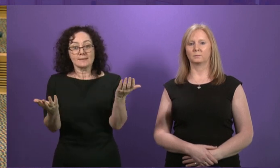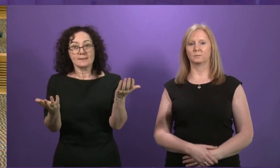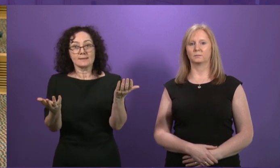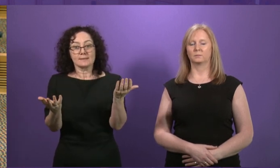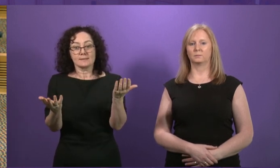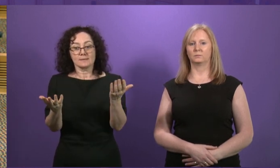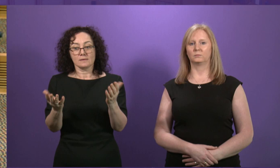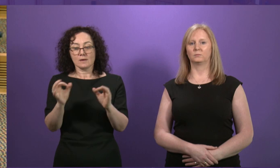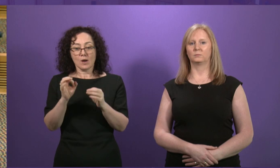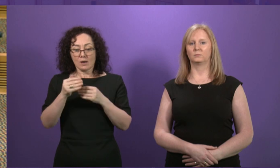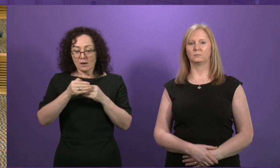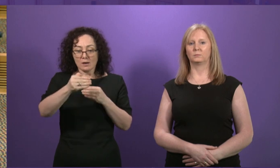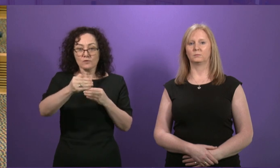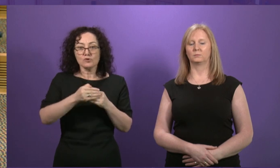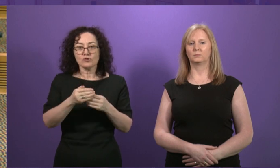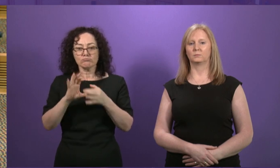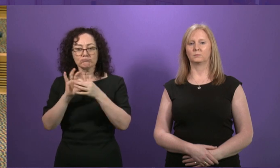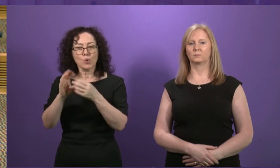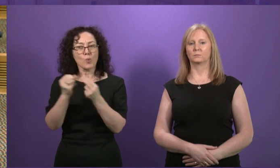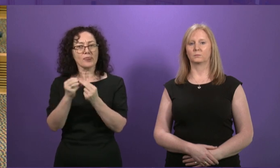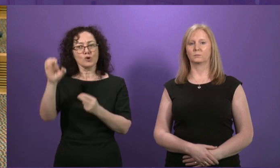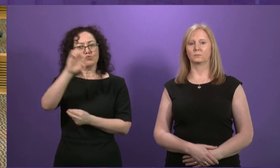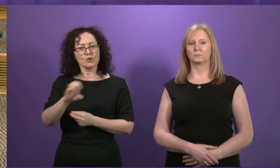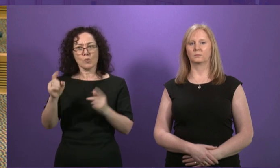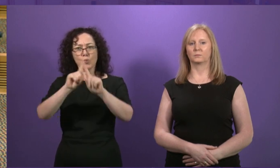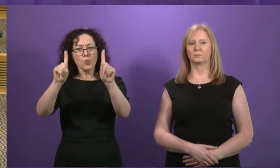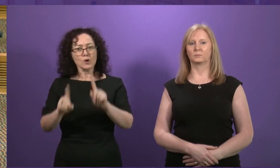about the future relationship with the EU. That uncertainty could be removed today if